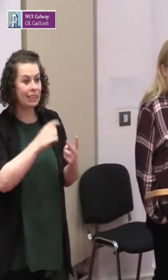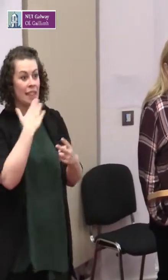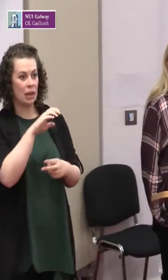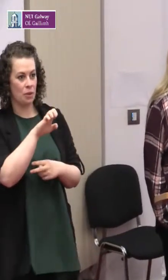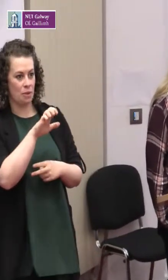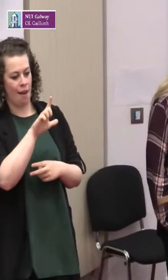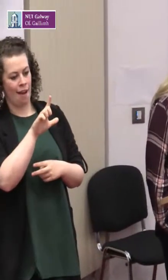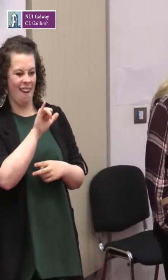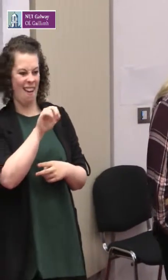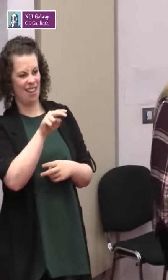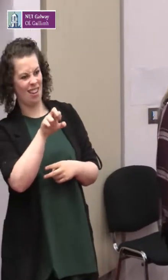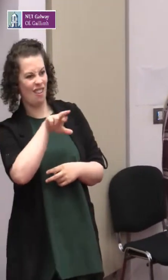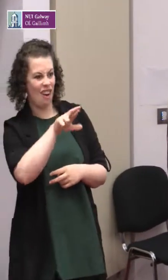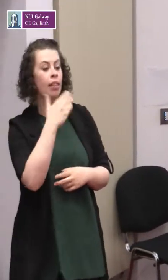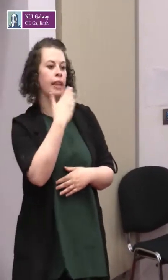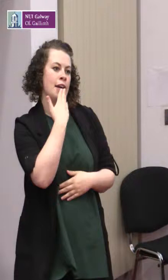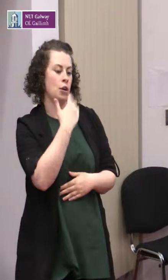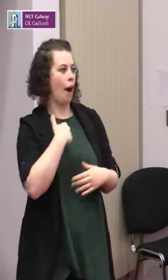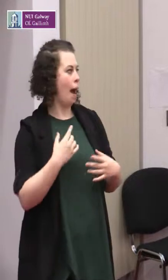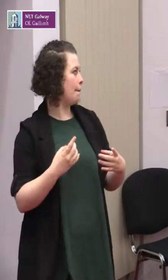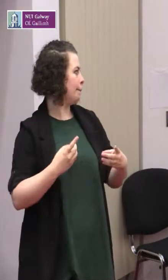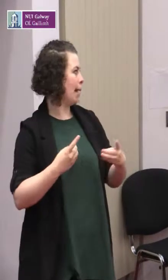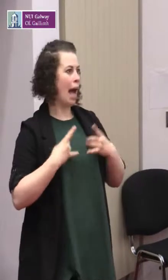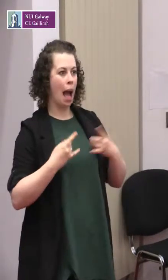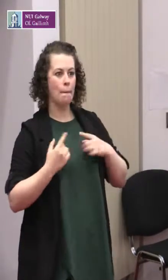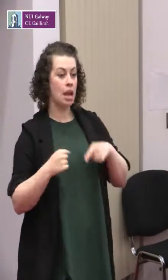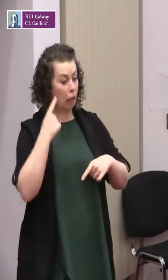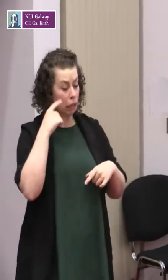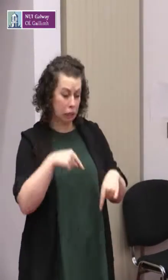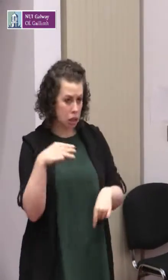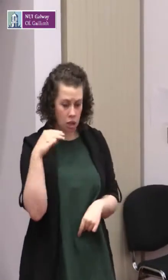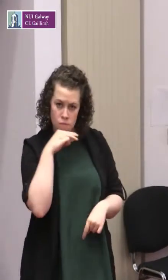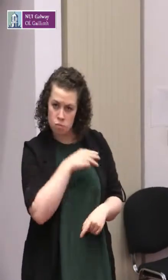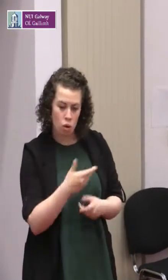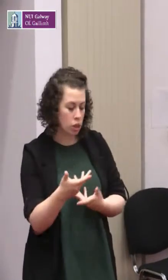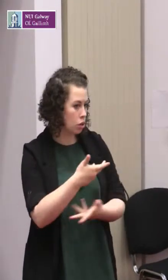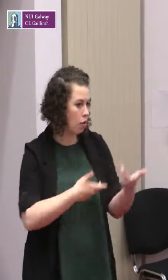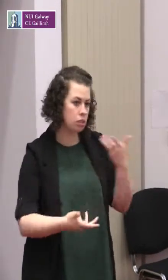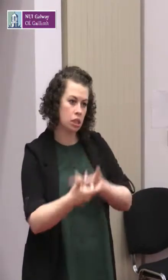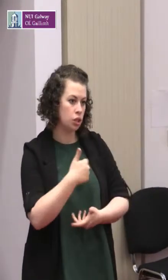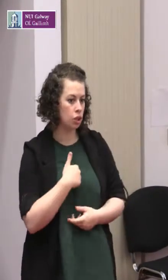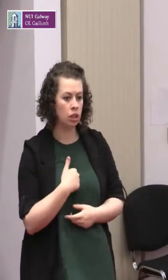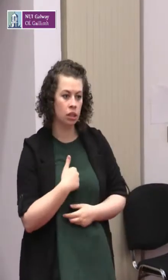I am thrilled to be here and think it is really important.